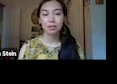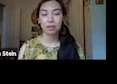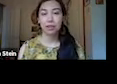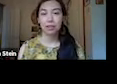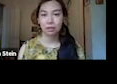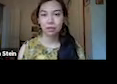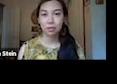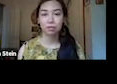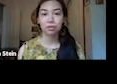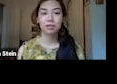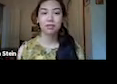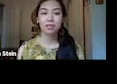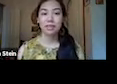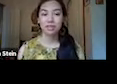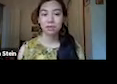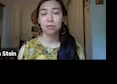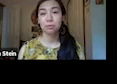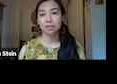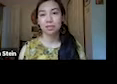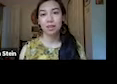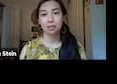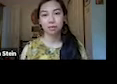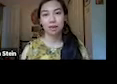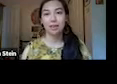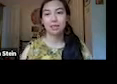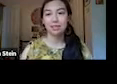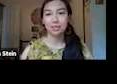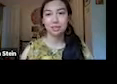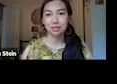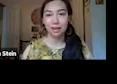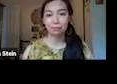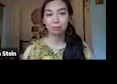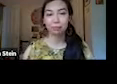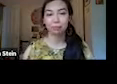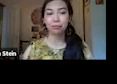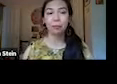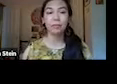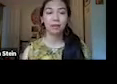I acknowledge all First Nations people present and online in this session today.